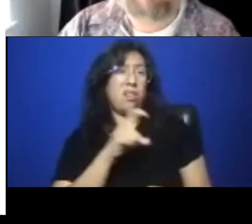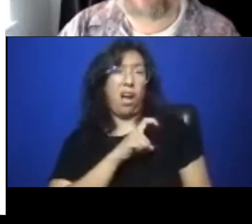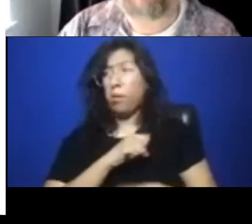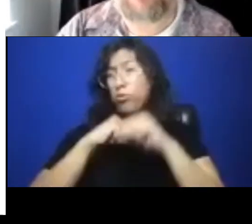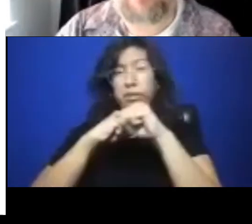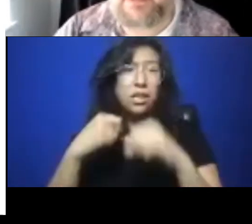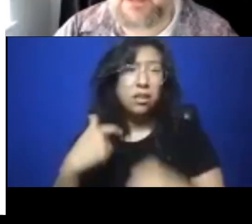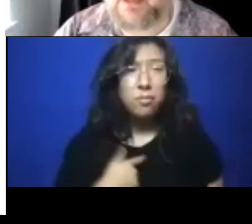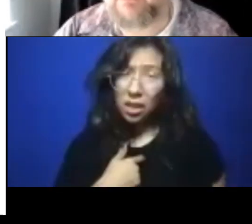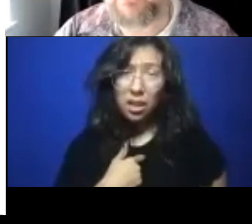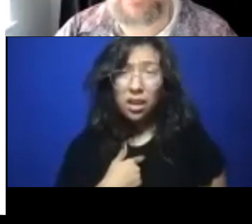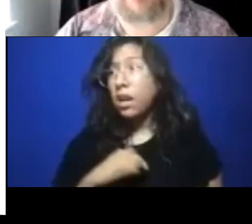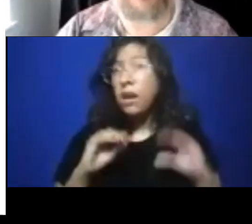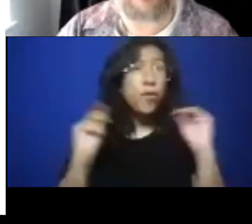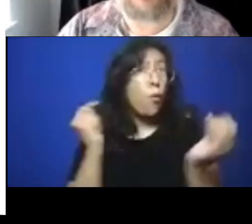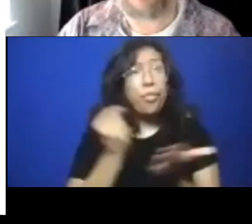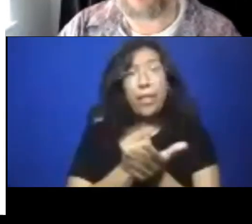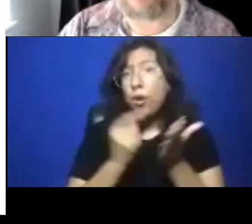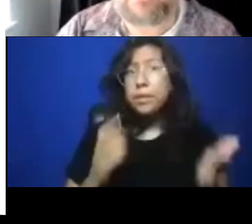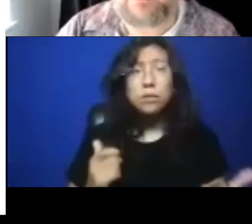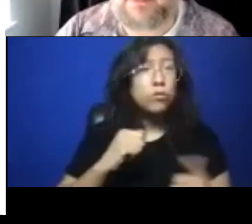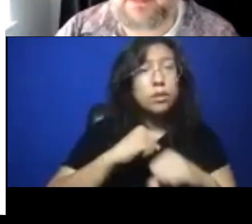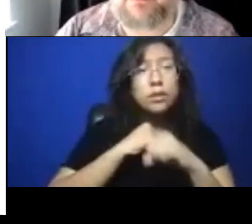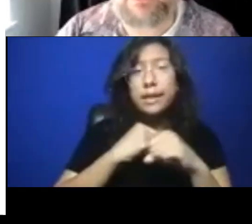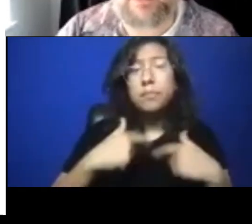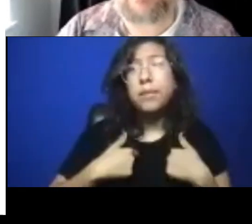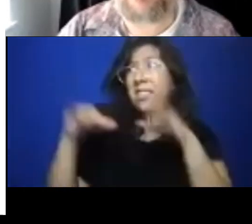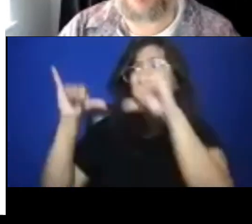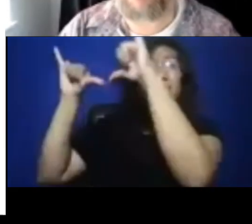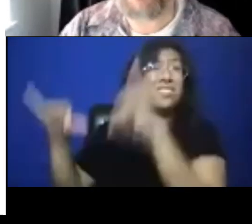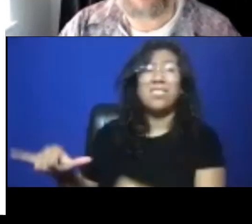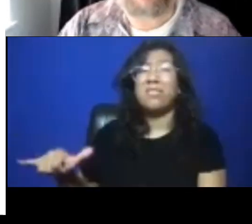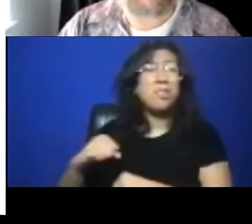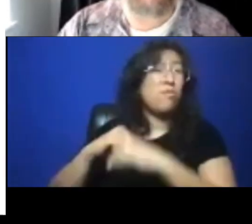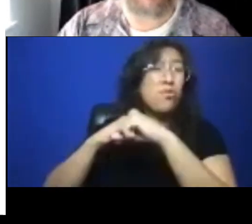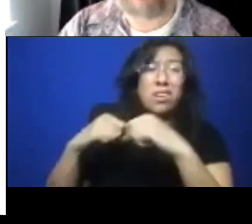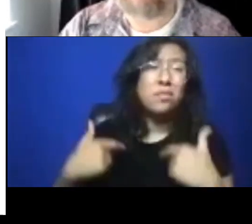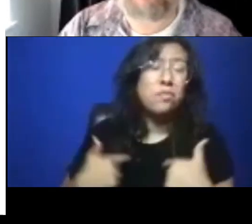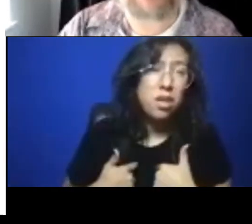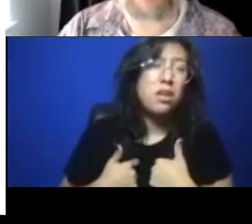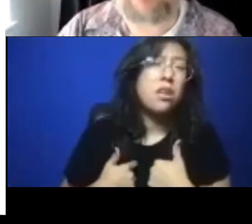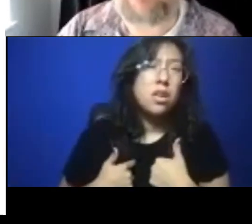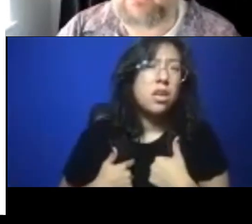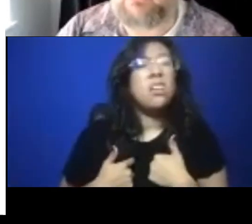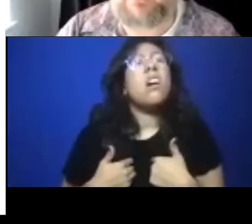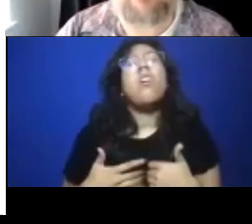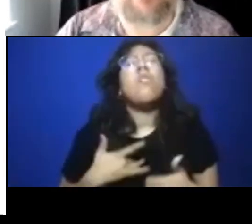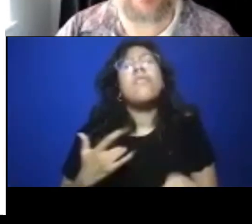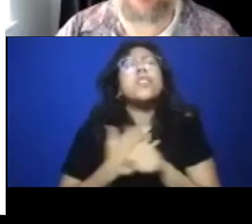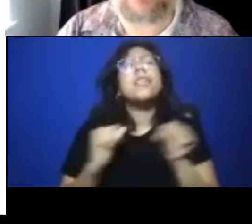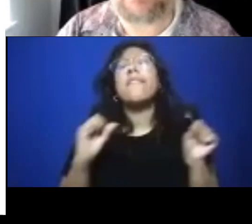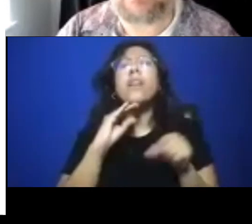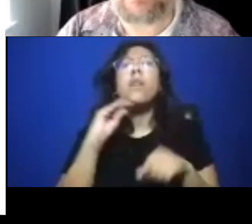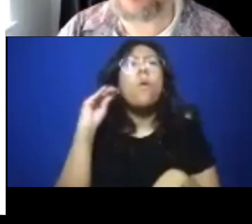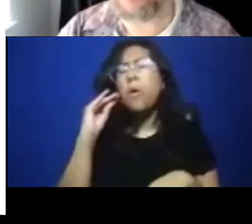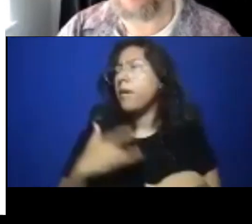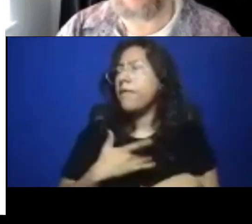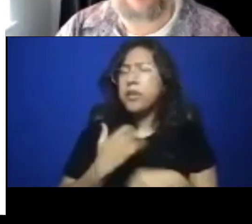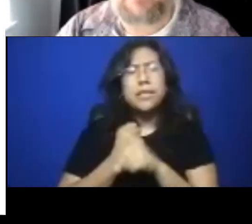I don't have a therapist who's gonna protect me. The system doesn't protect me. I don't feel safe at home, I don't feel safe on the streets.